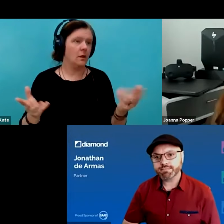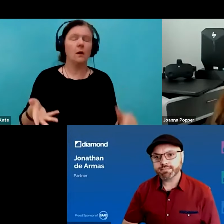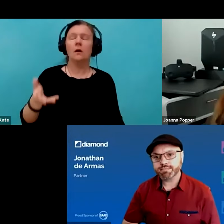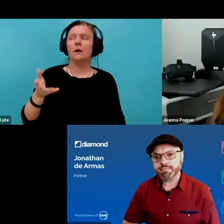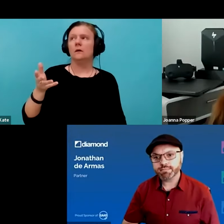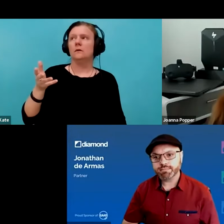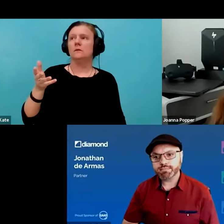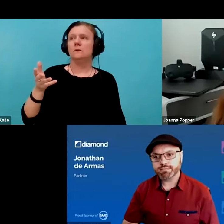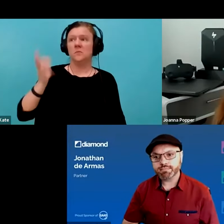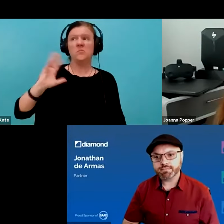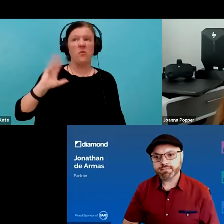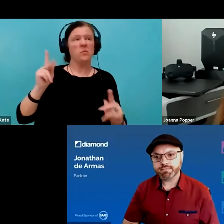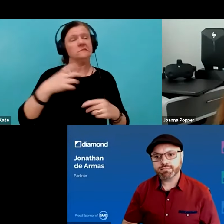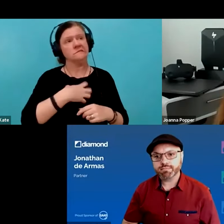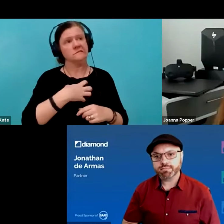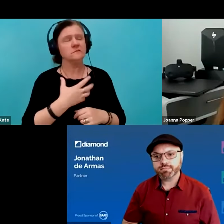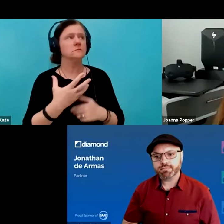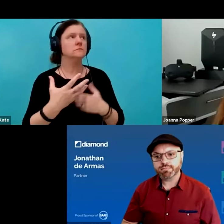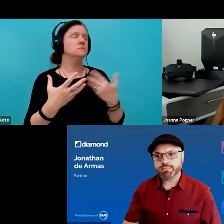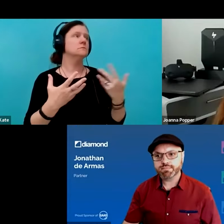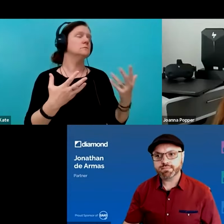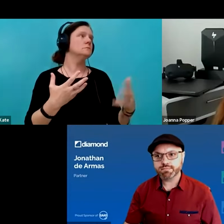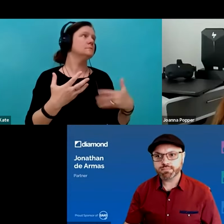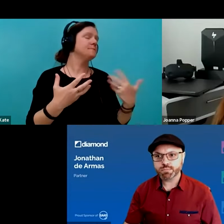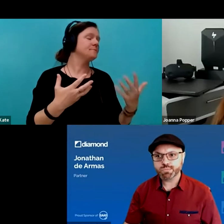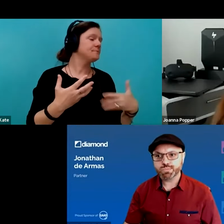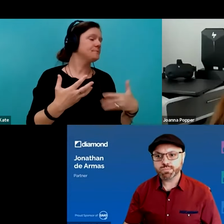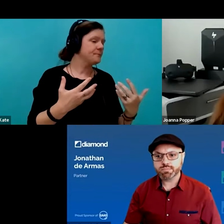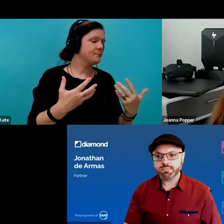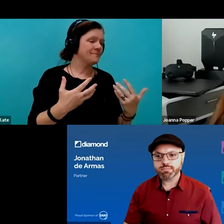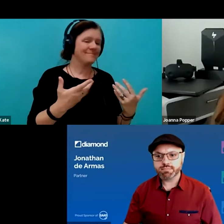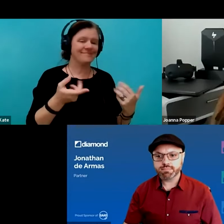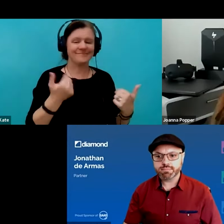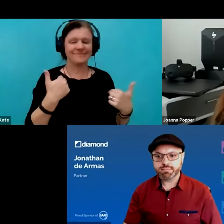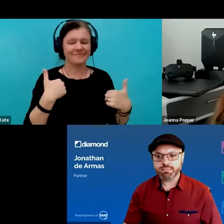Christina Heller: Complaining that you know people who might not be able to go